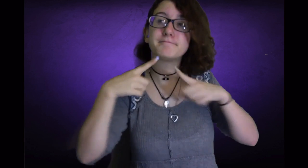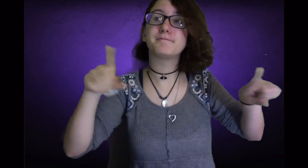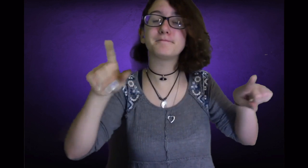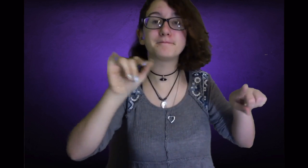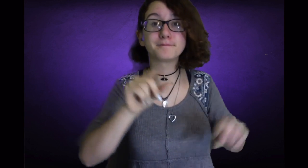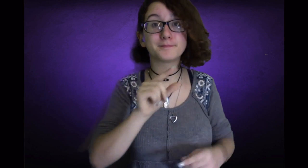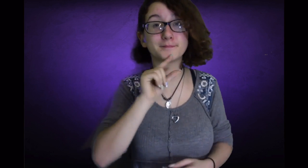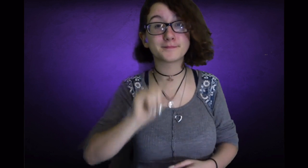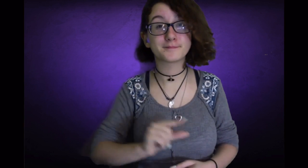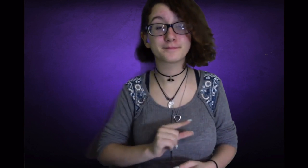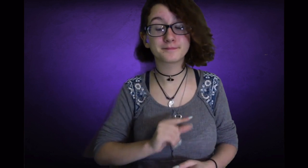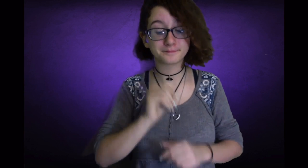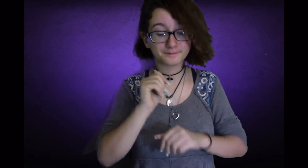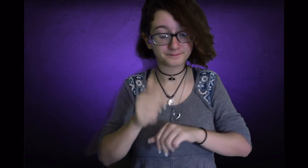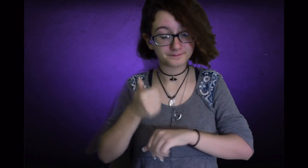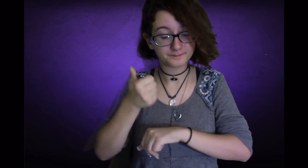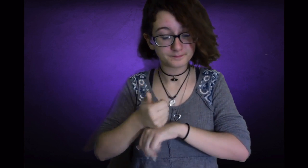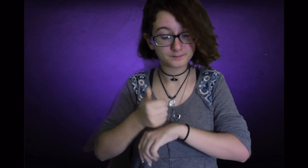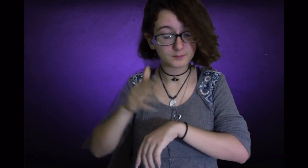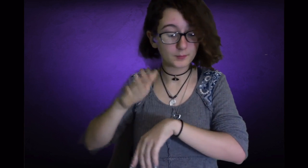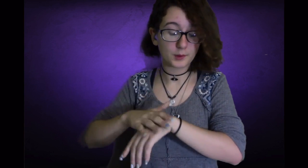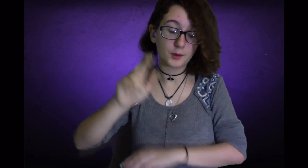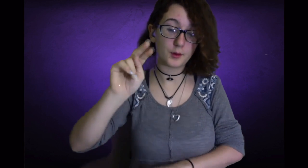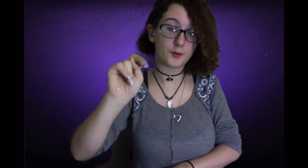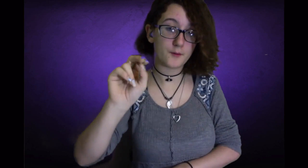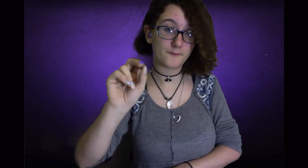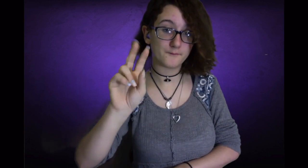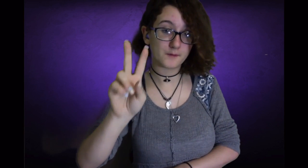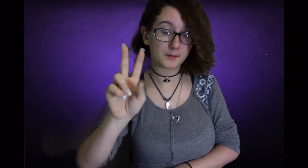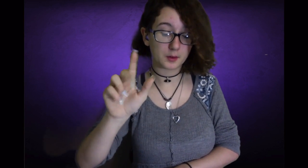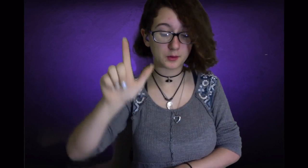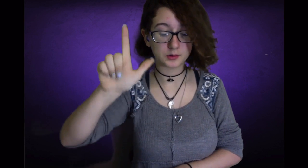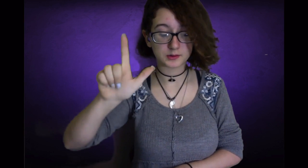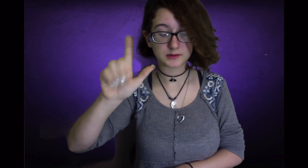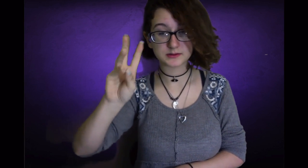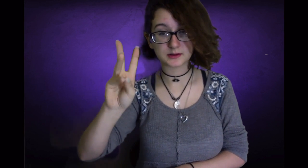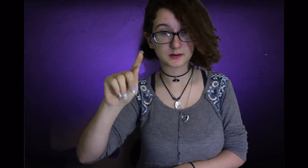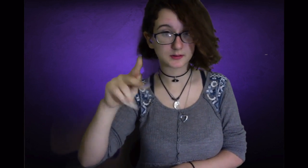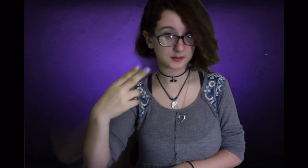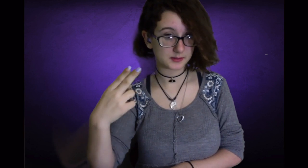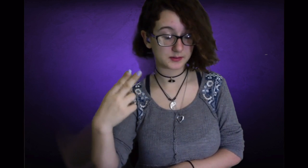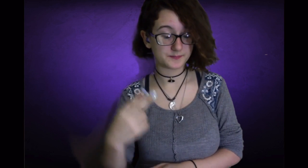Thanksgiving is established on November 26th.